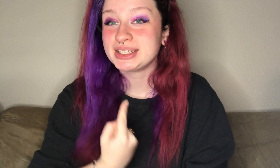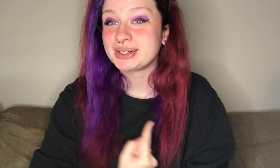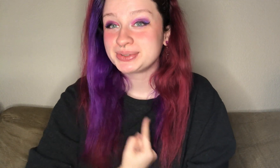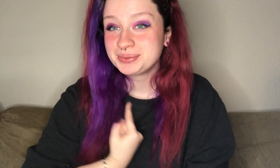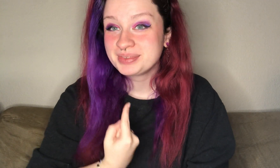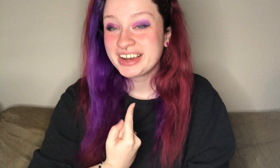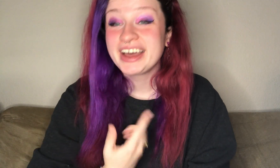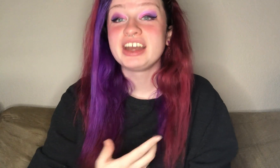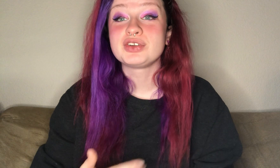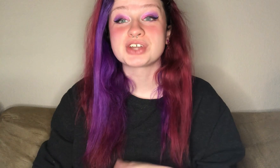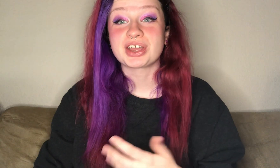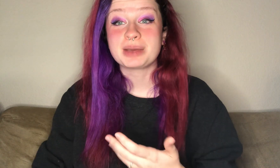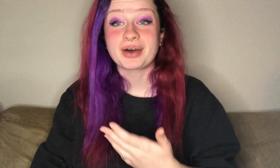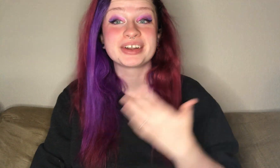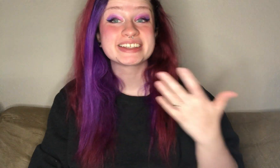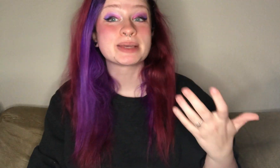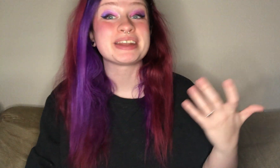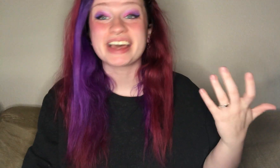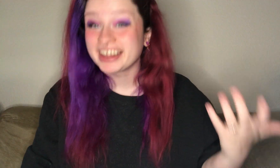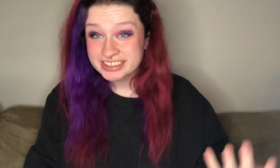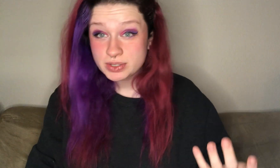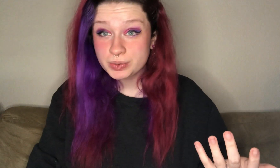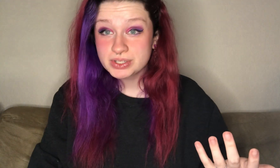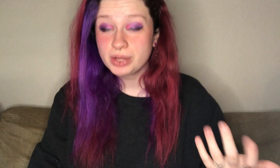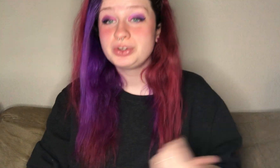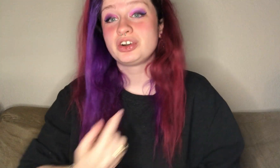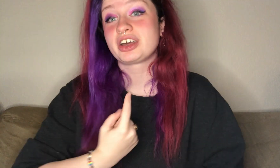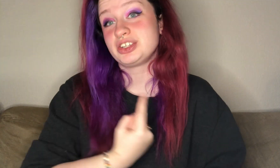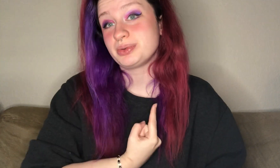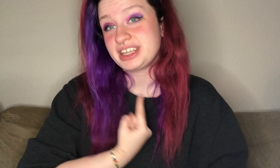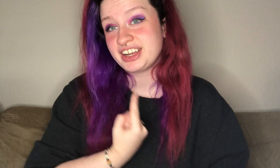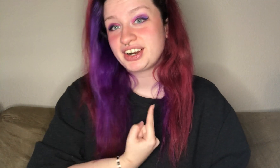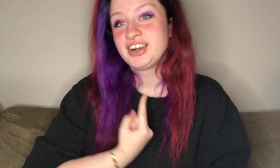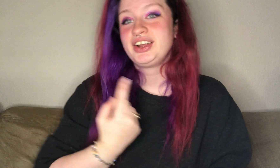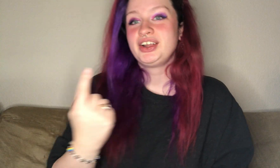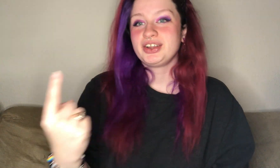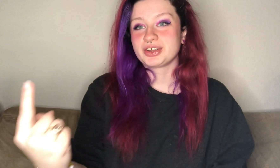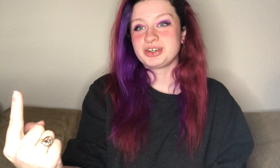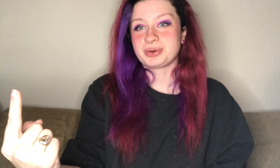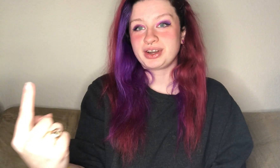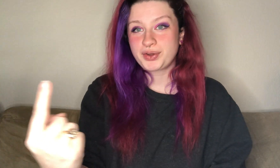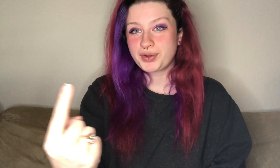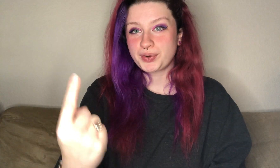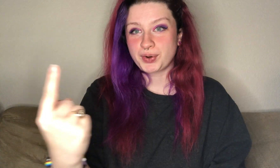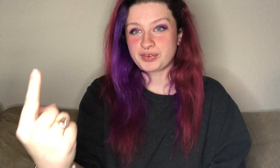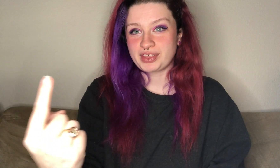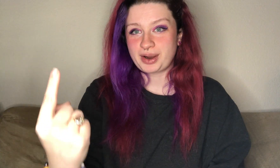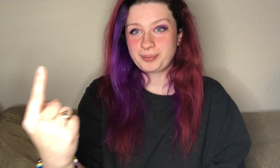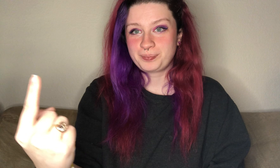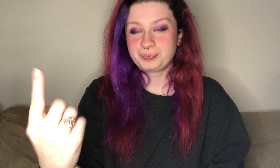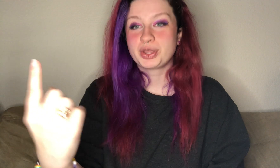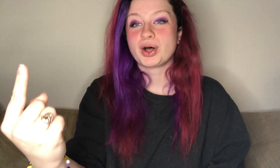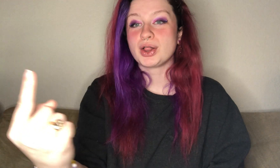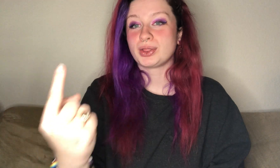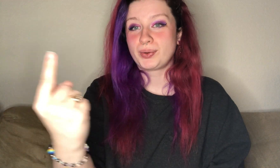alone and if you're talking about somebody else who's alone you're not going to do it here you're going to do it over there alone